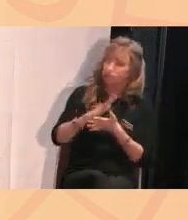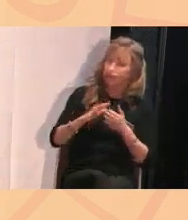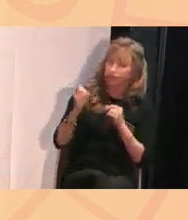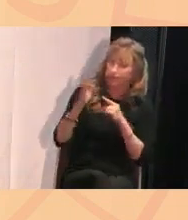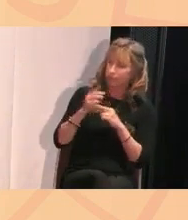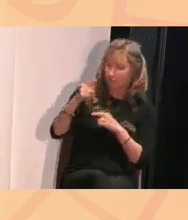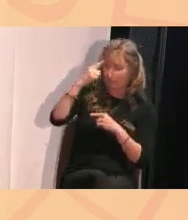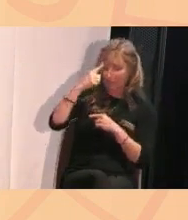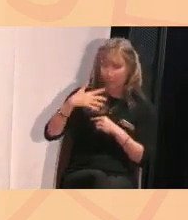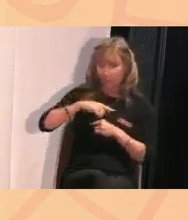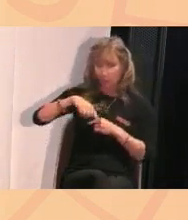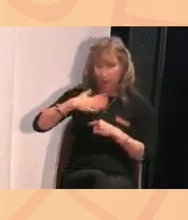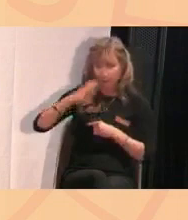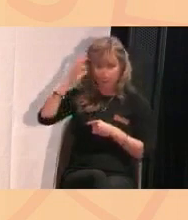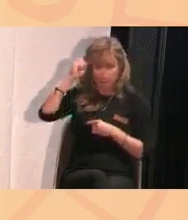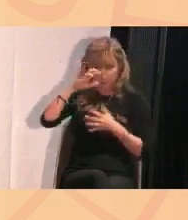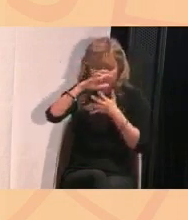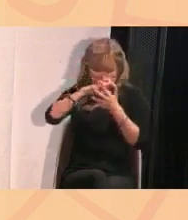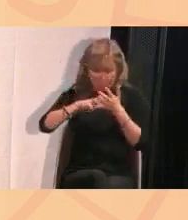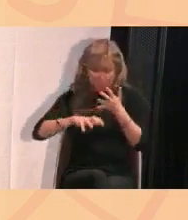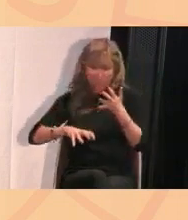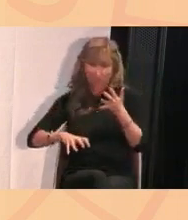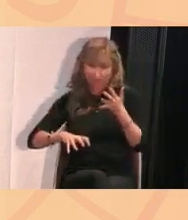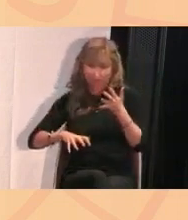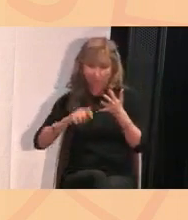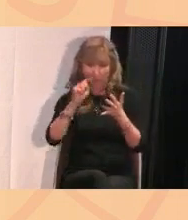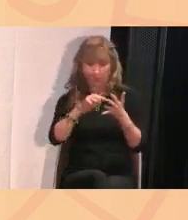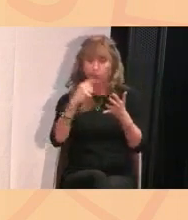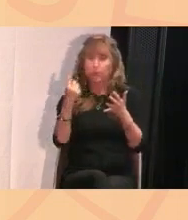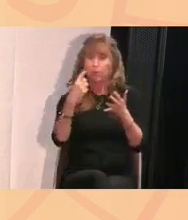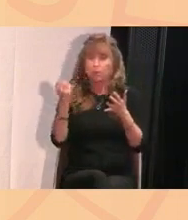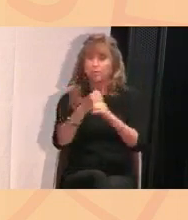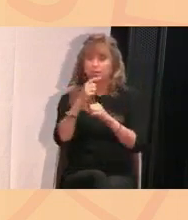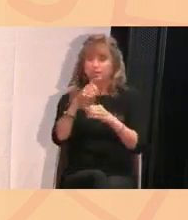Tyerabarrbowaryaou show, and then I'll move on to Aratjara specifically.